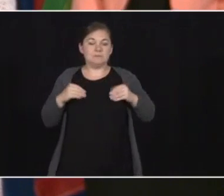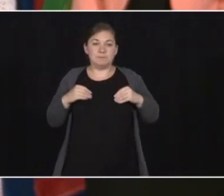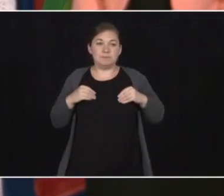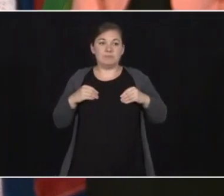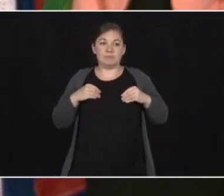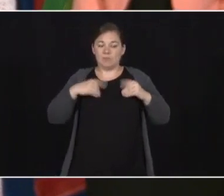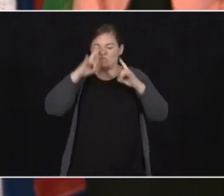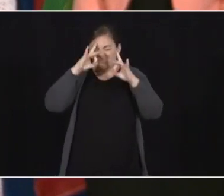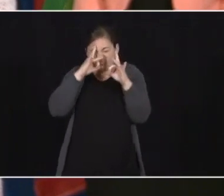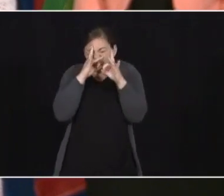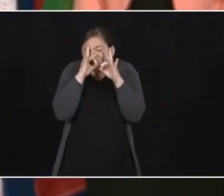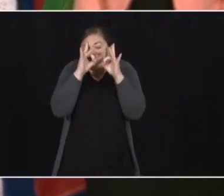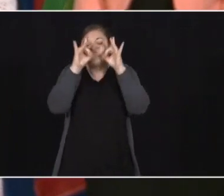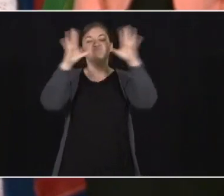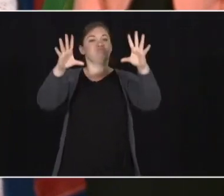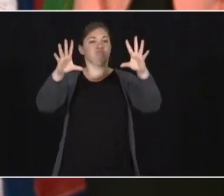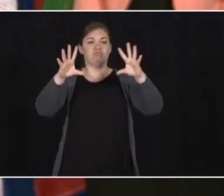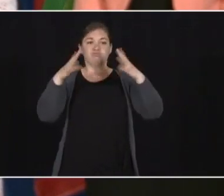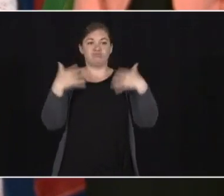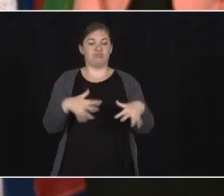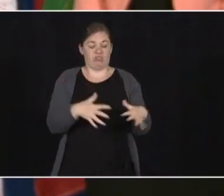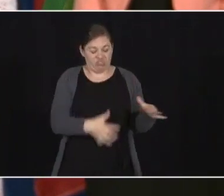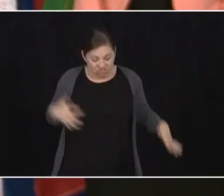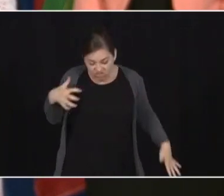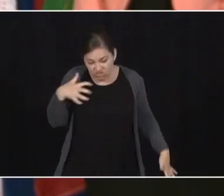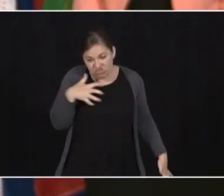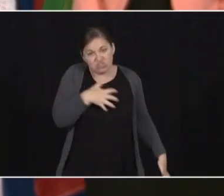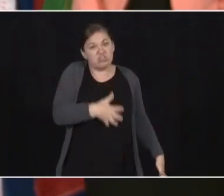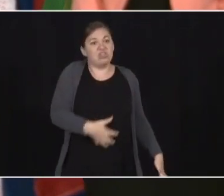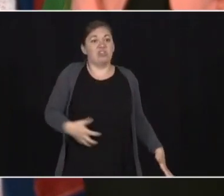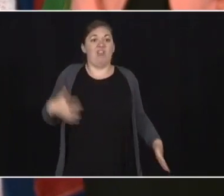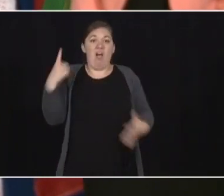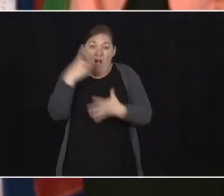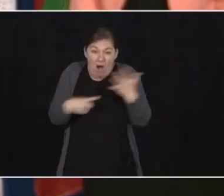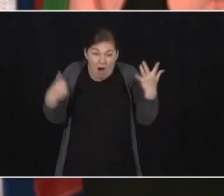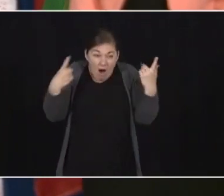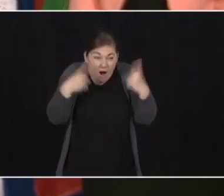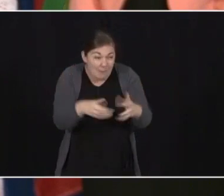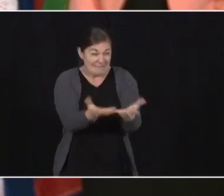what has happened. The dignity